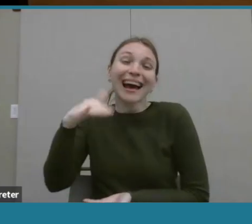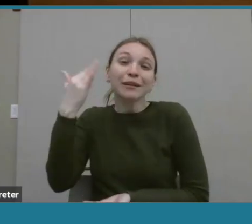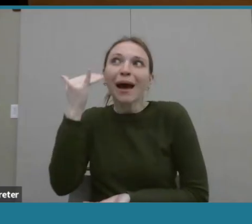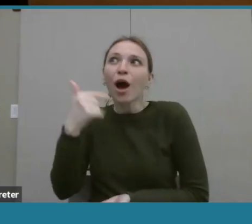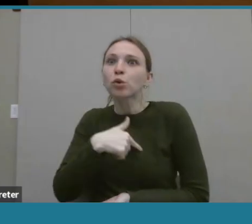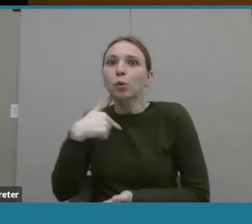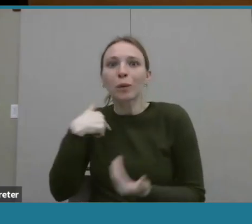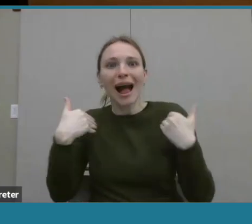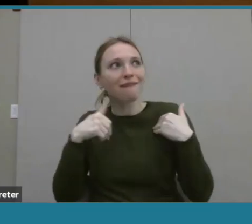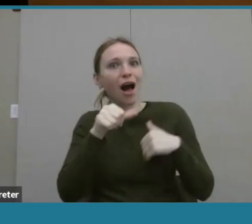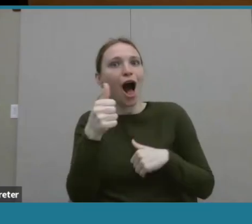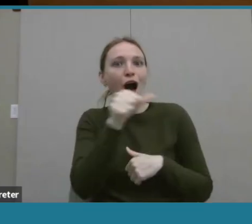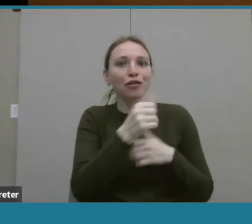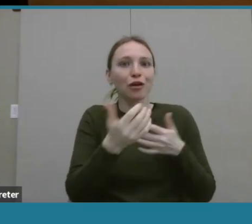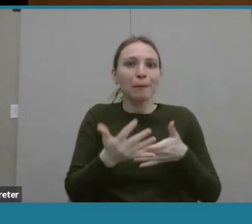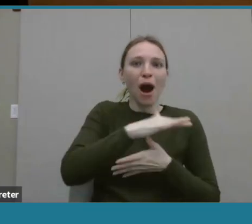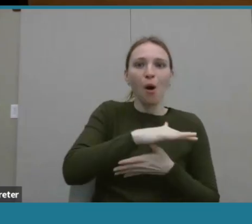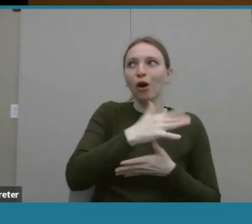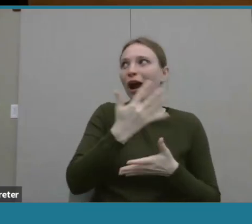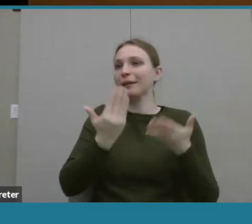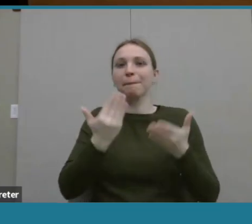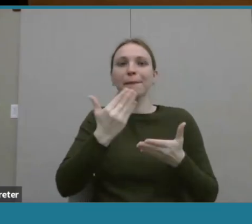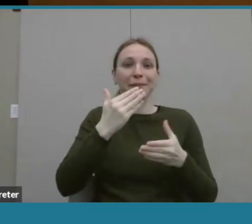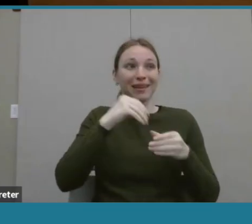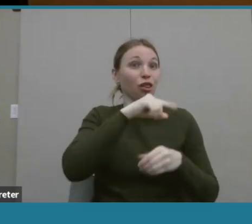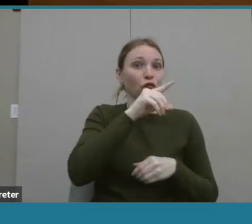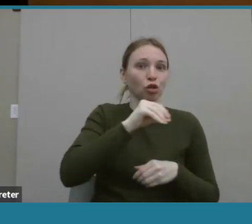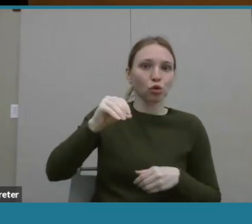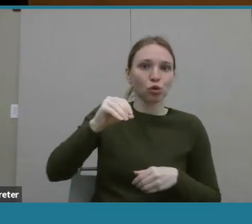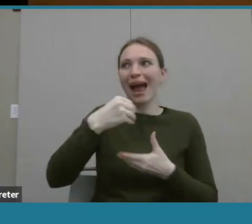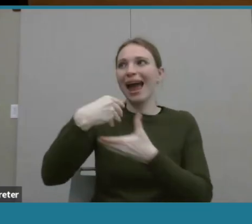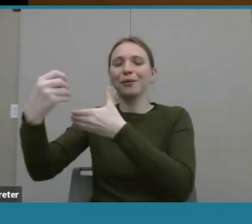Department, sometimes Zoo-wide. It was really just sort of that like inside baseball stuff.